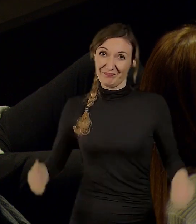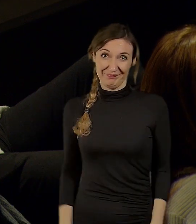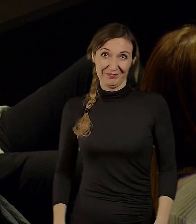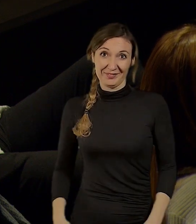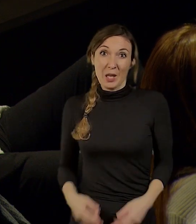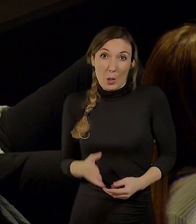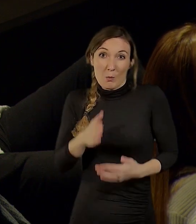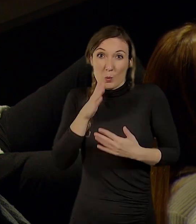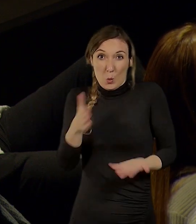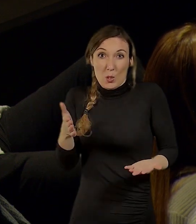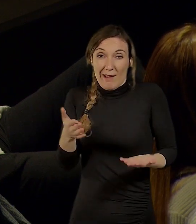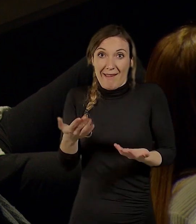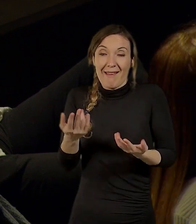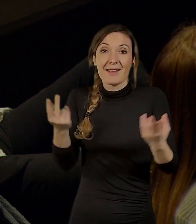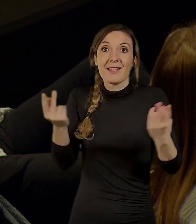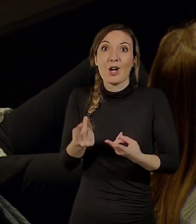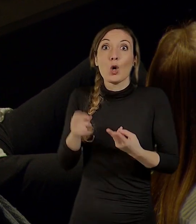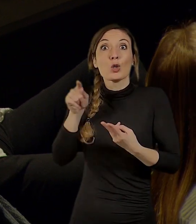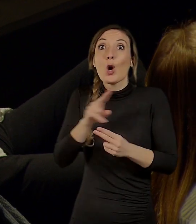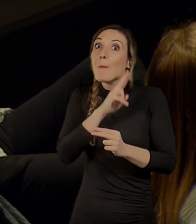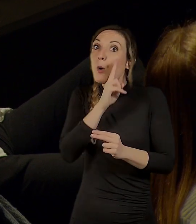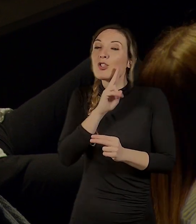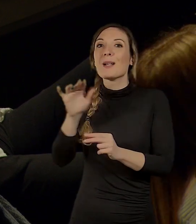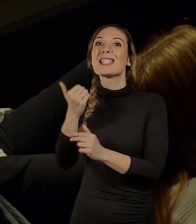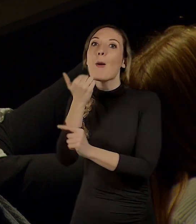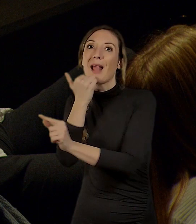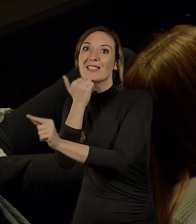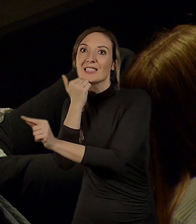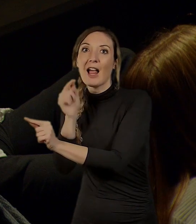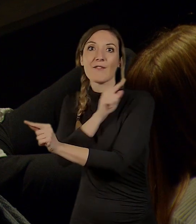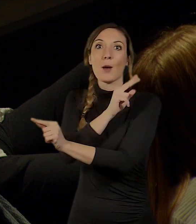And I believe that the outdoor parking areas will not have such an absurd situation